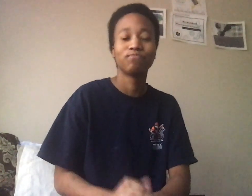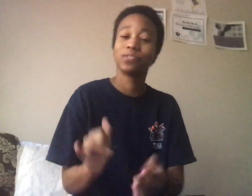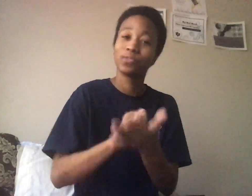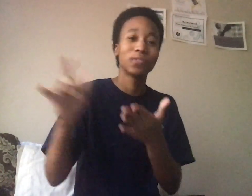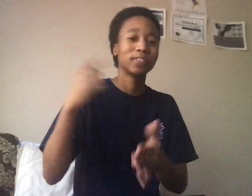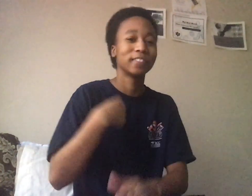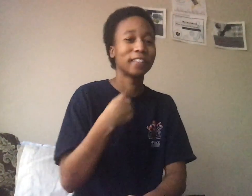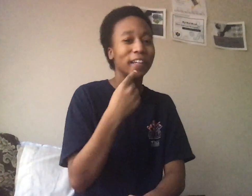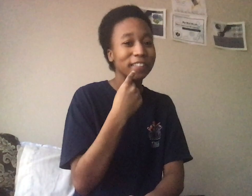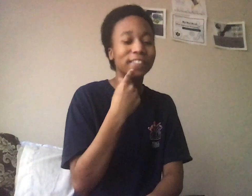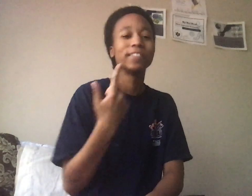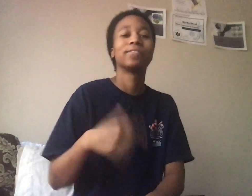That’s all I said!